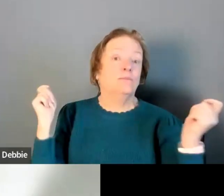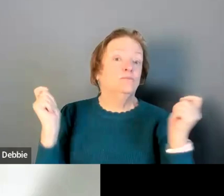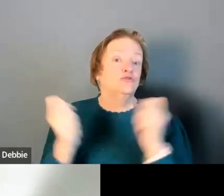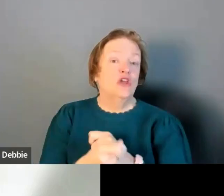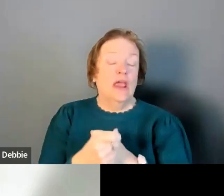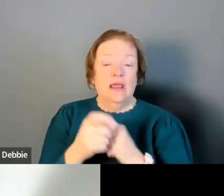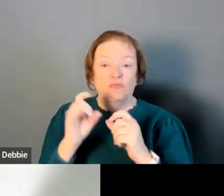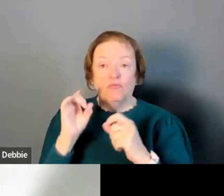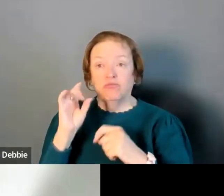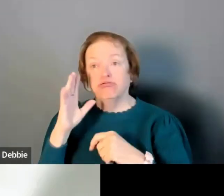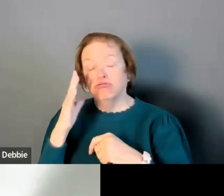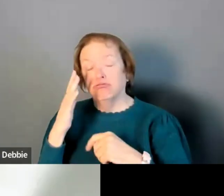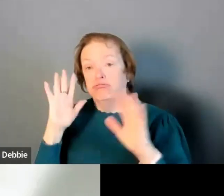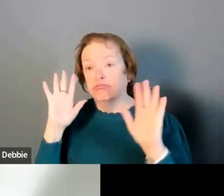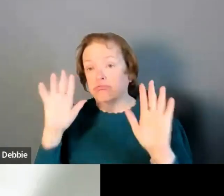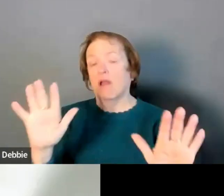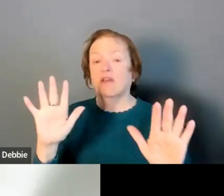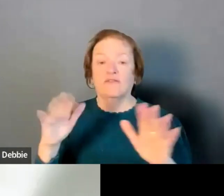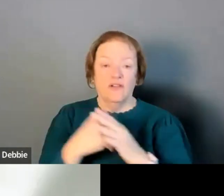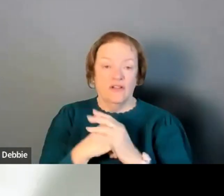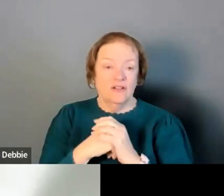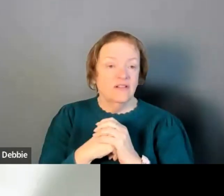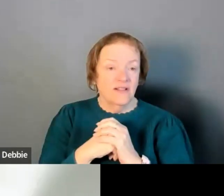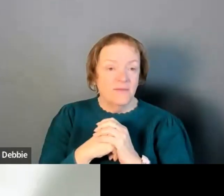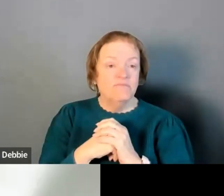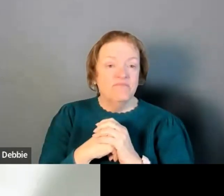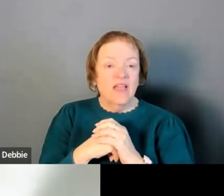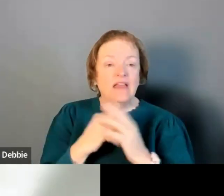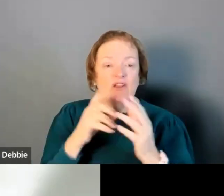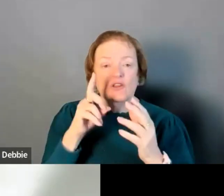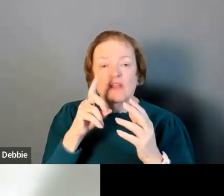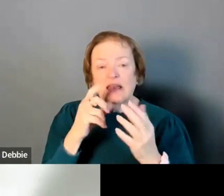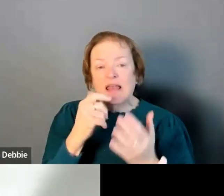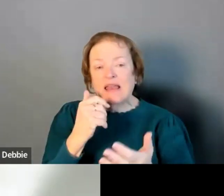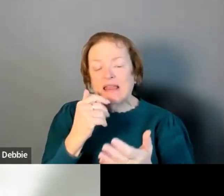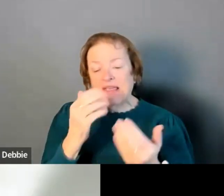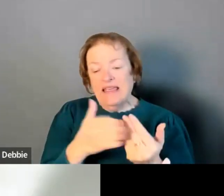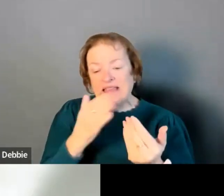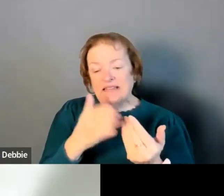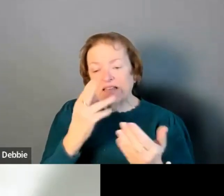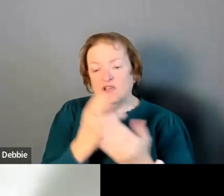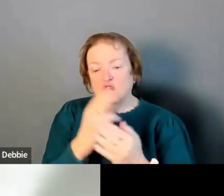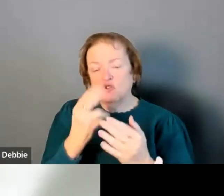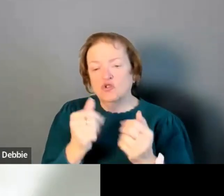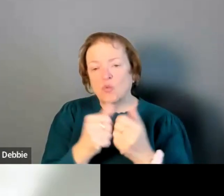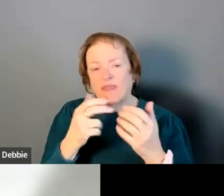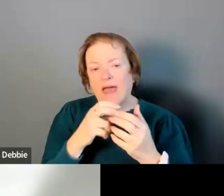connecting without multiple trips across town. Yeah, so, right, real quick, I am going to show you how to use this,